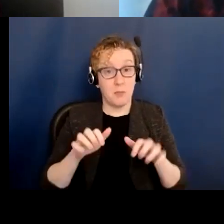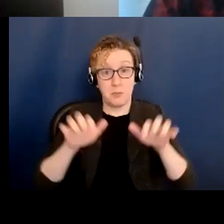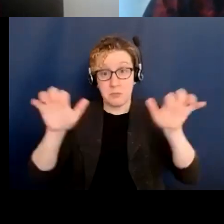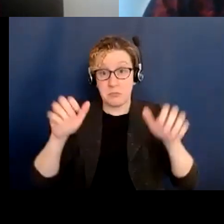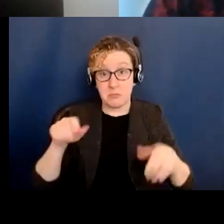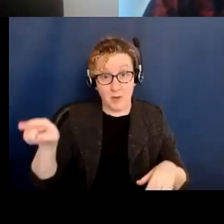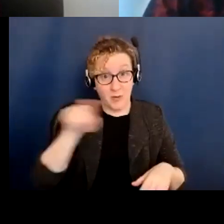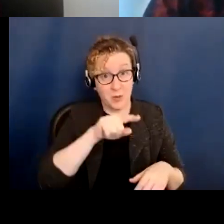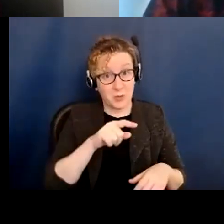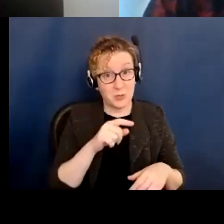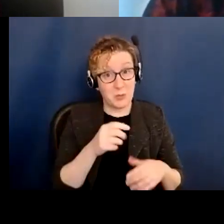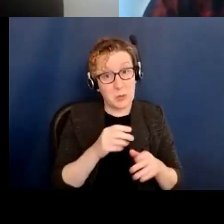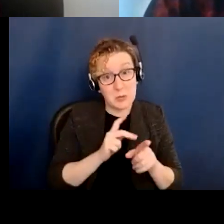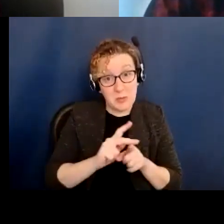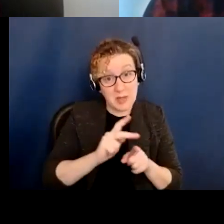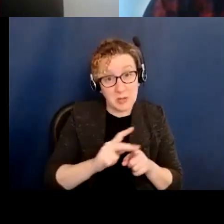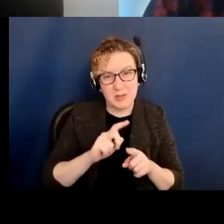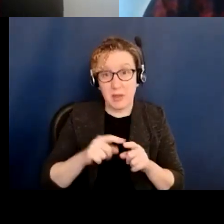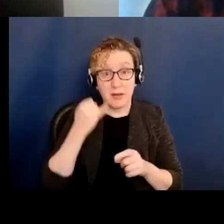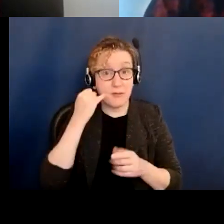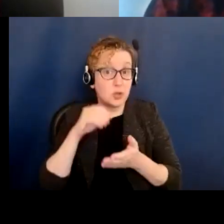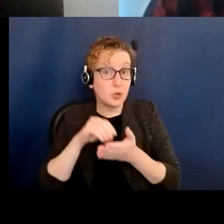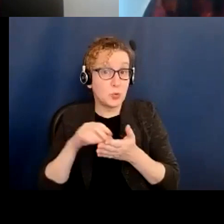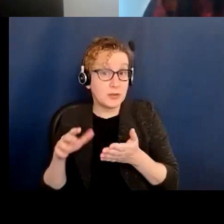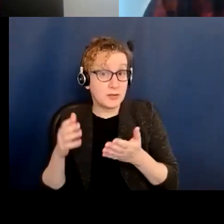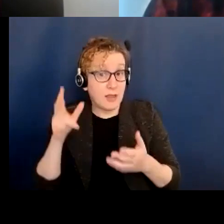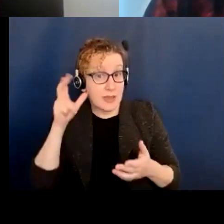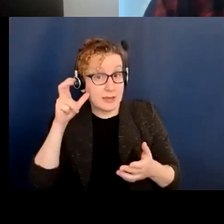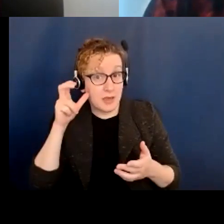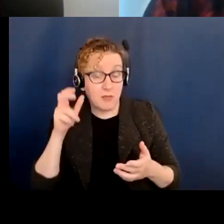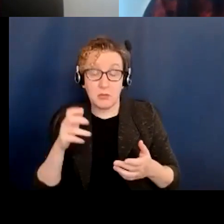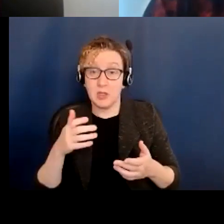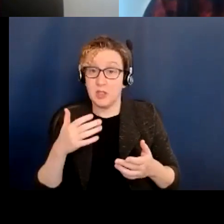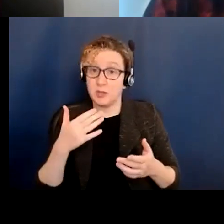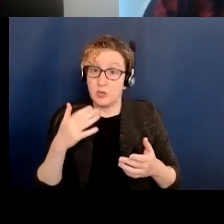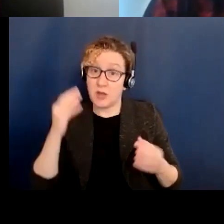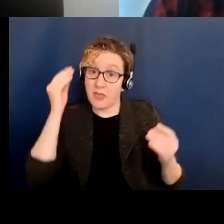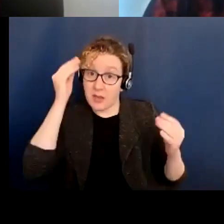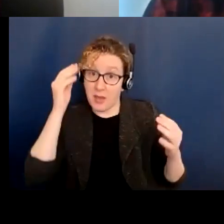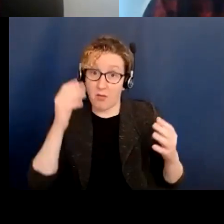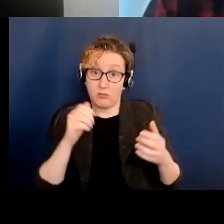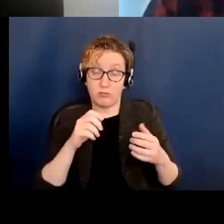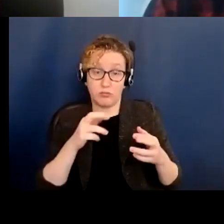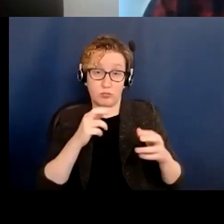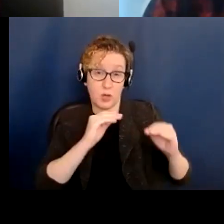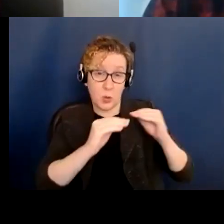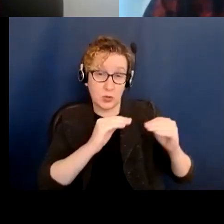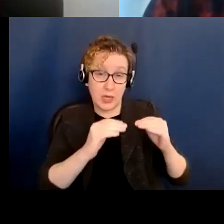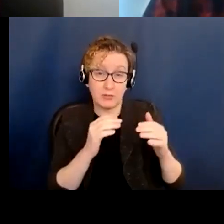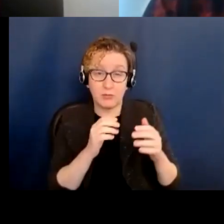worthwhile to consider if you are considering accommodations to ask about independent type